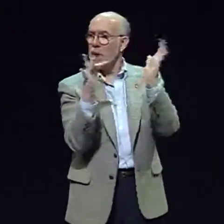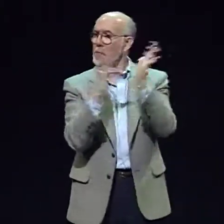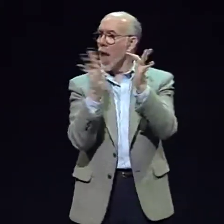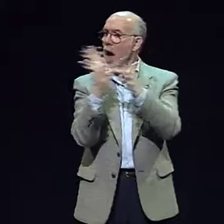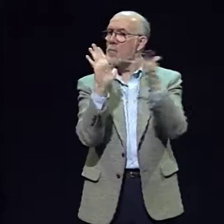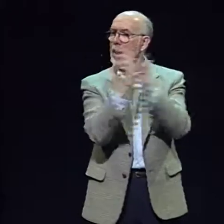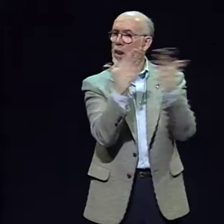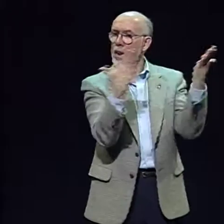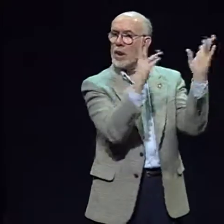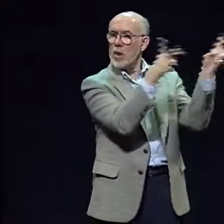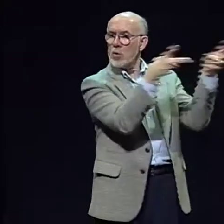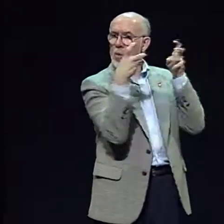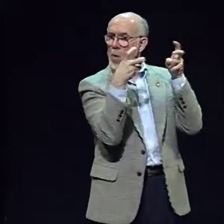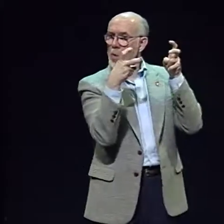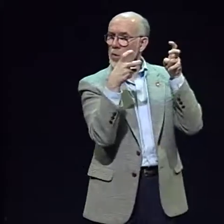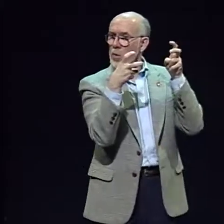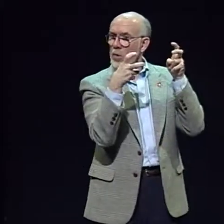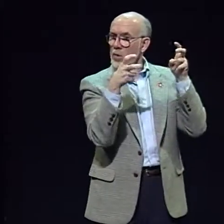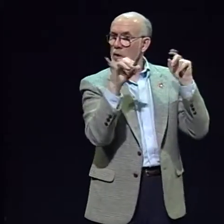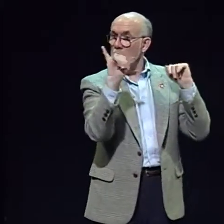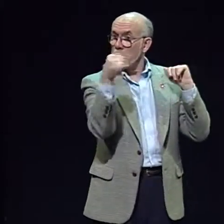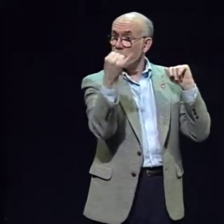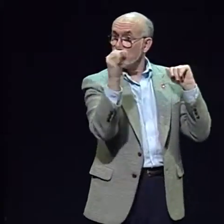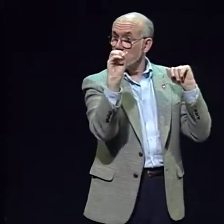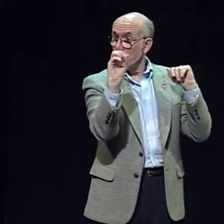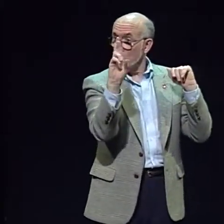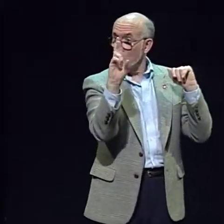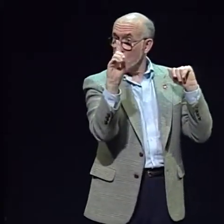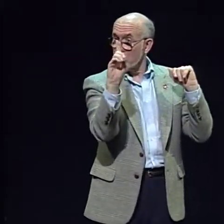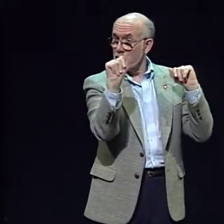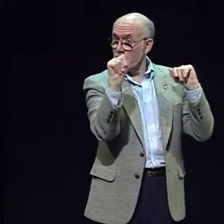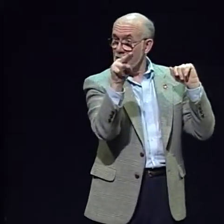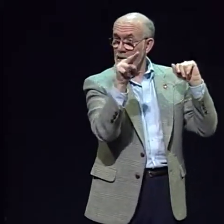I COMPARE THAT WITH THE IDEA OF THE BIBLE